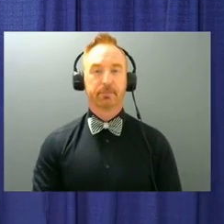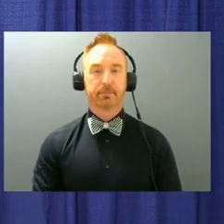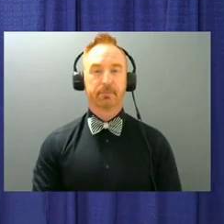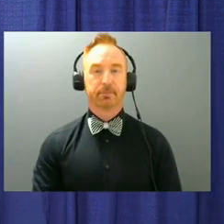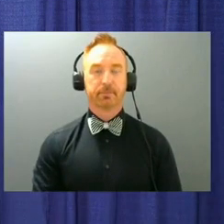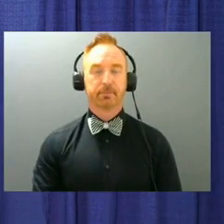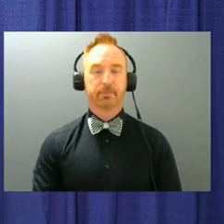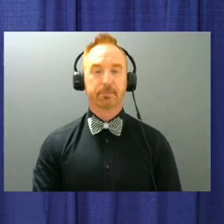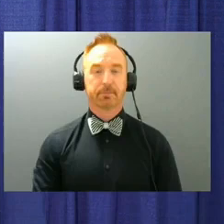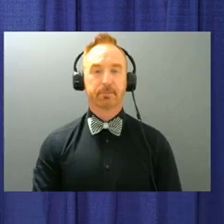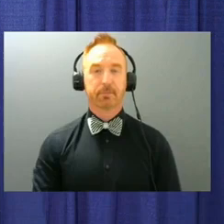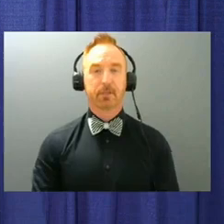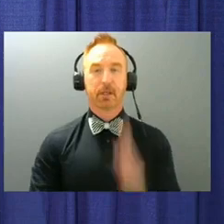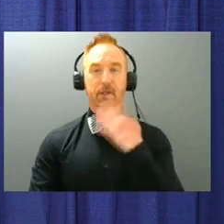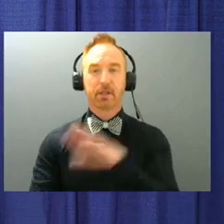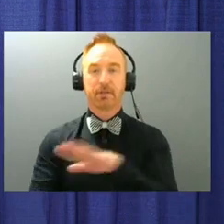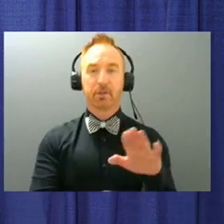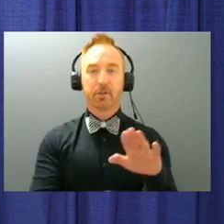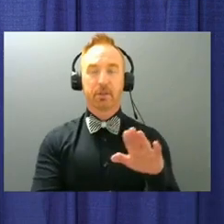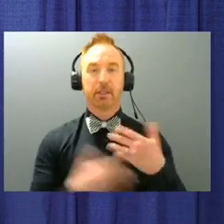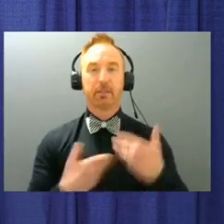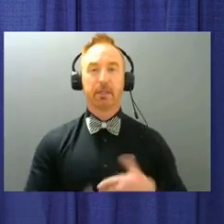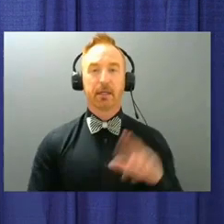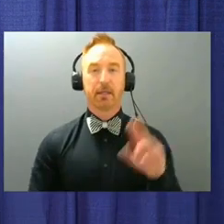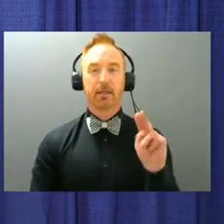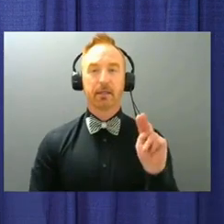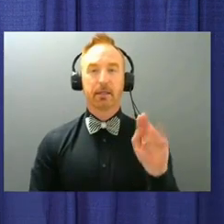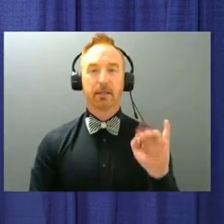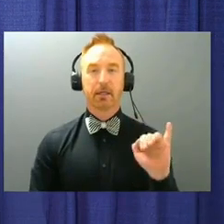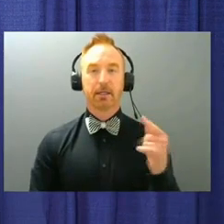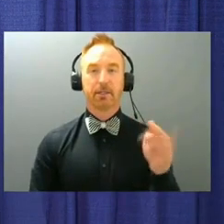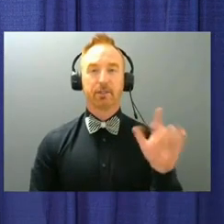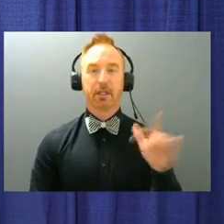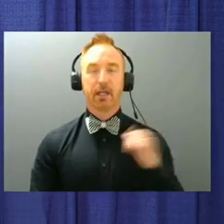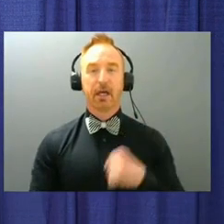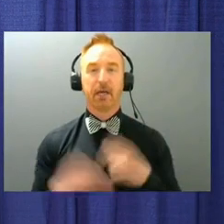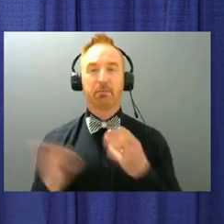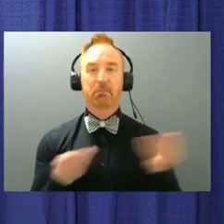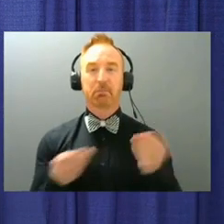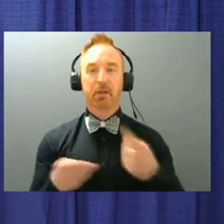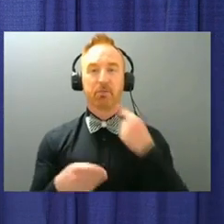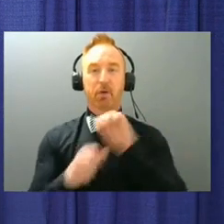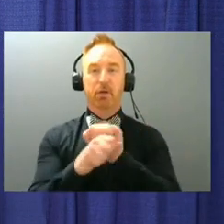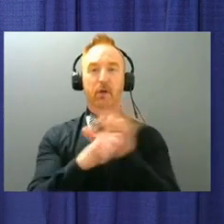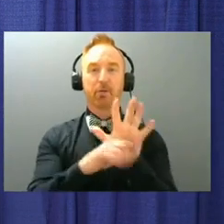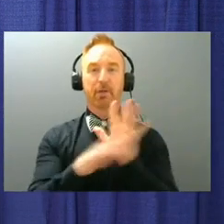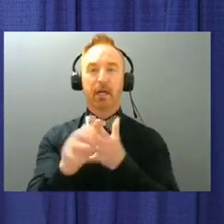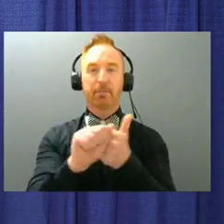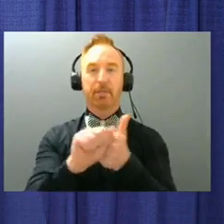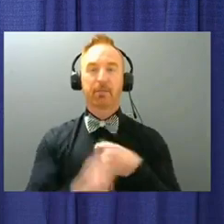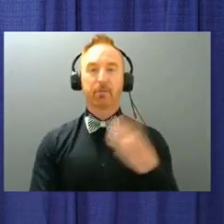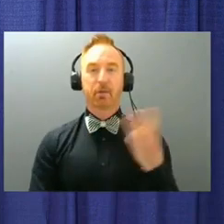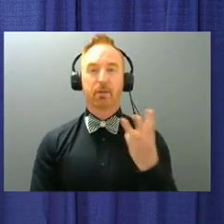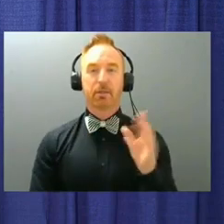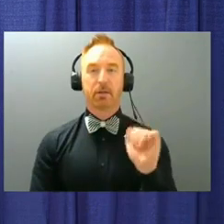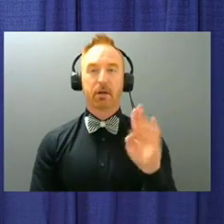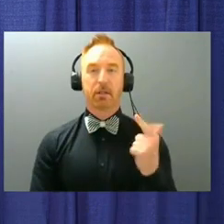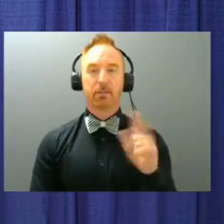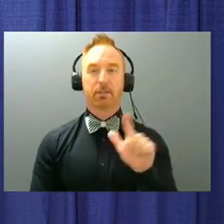Good afternoon. I'm Nigel Allen and I'm the moderator for this COVID-19 update for Wednesday, August 26th.